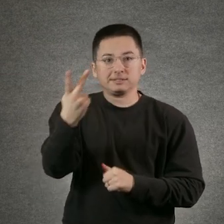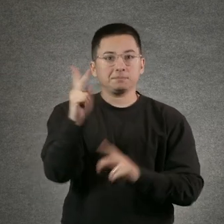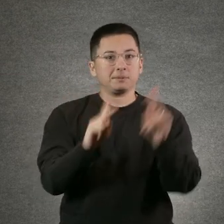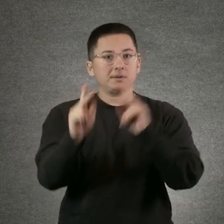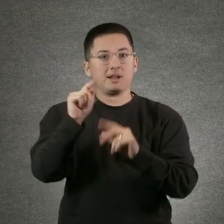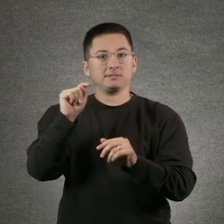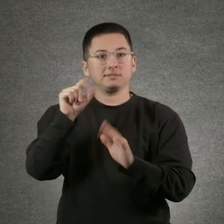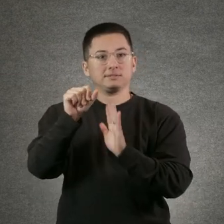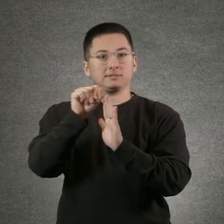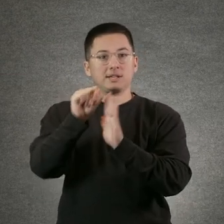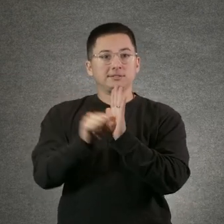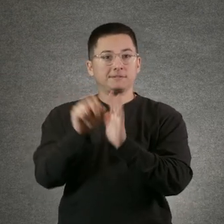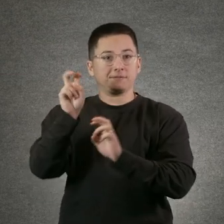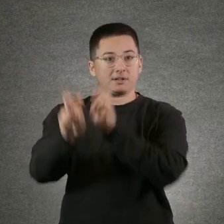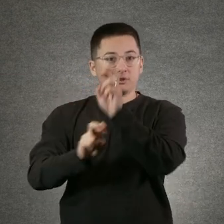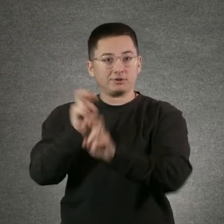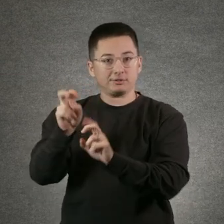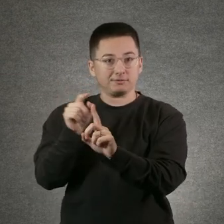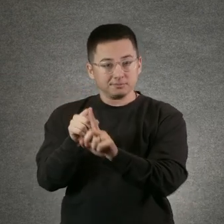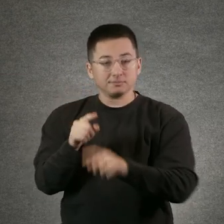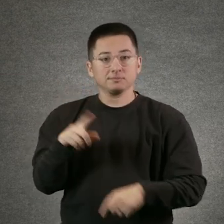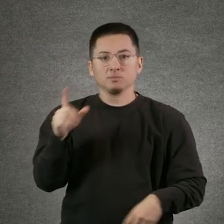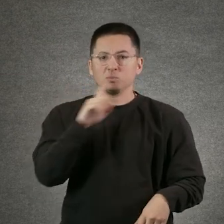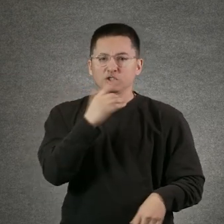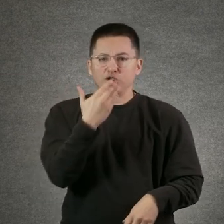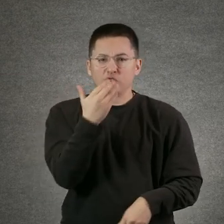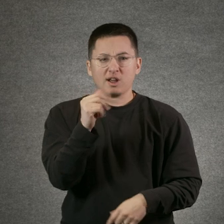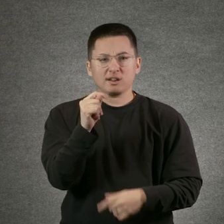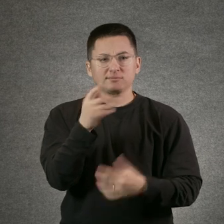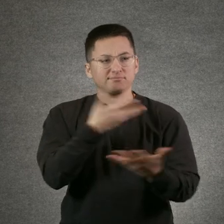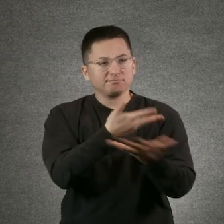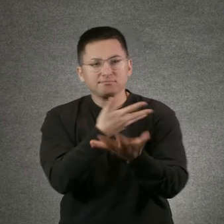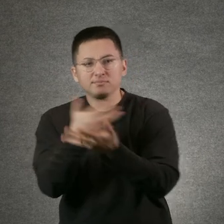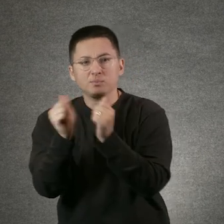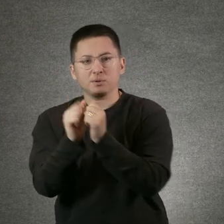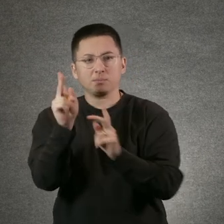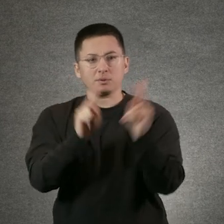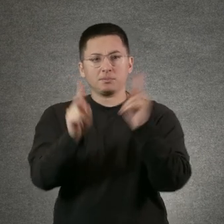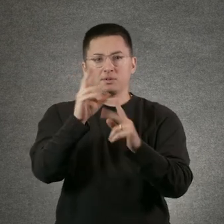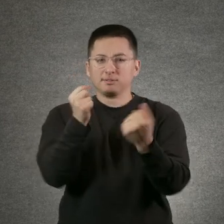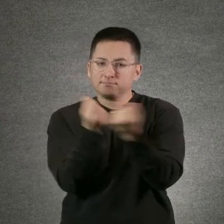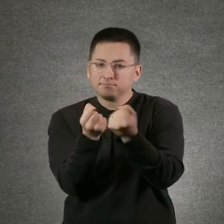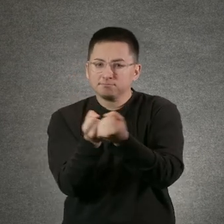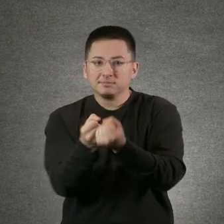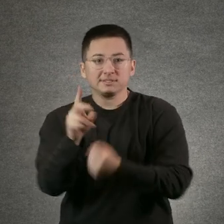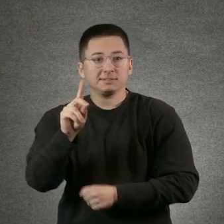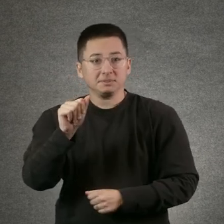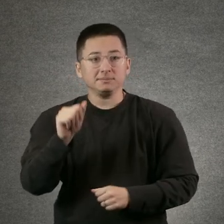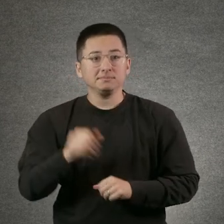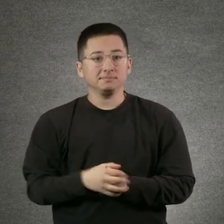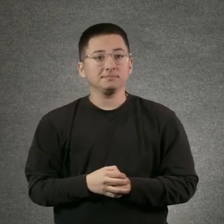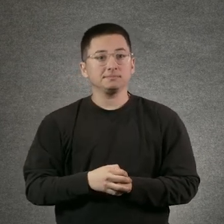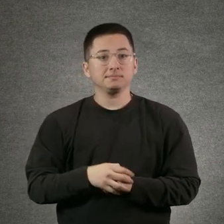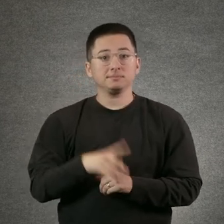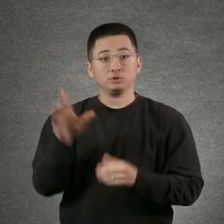He loved seeing everyone at the fair, especially. He was always so good at talking to people, promoting disabilities.